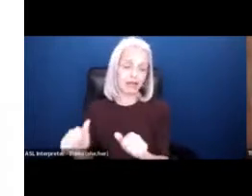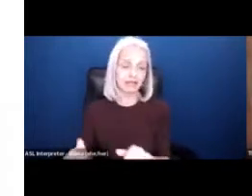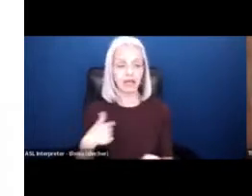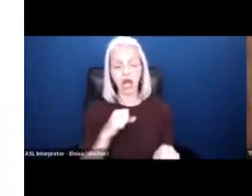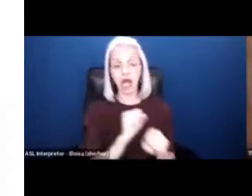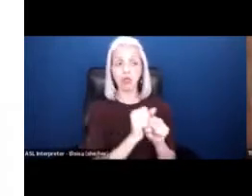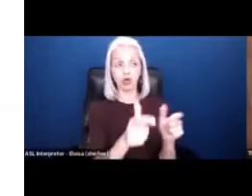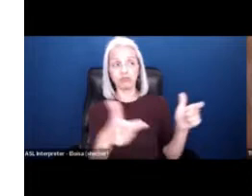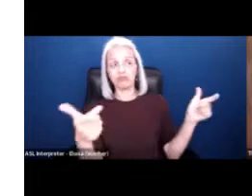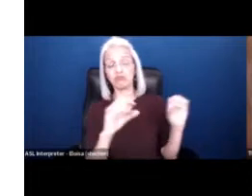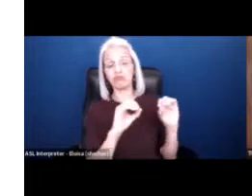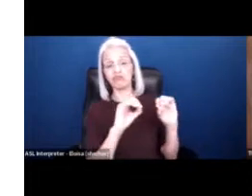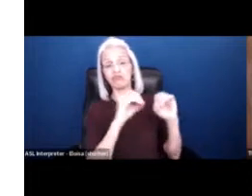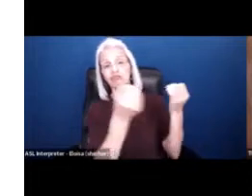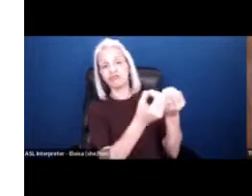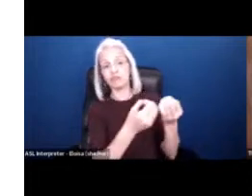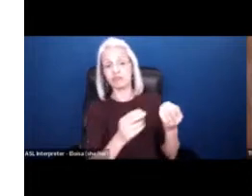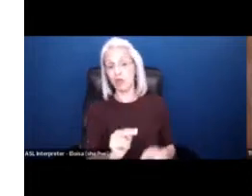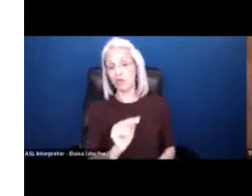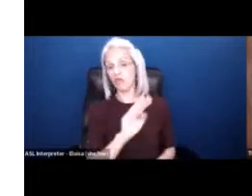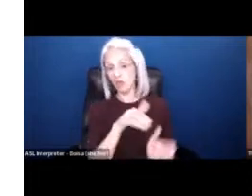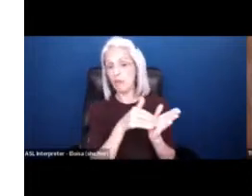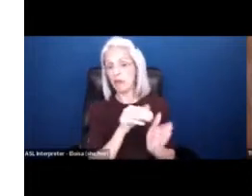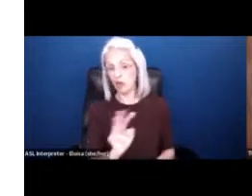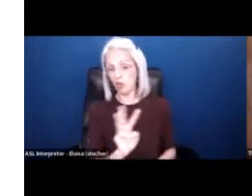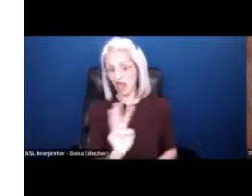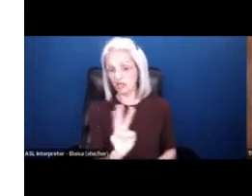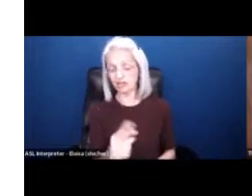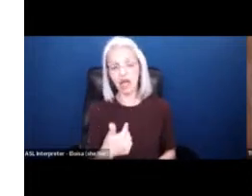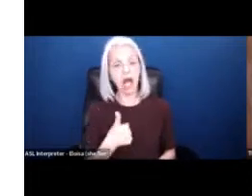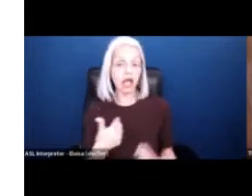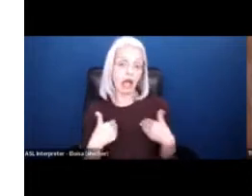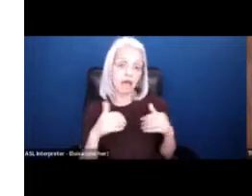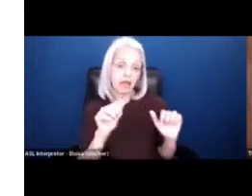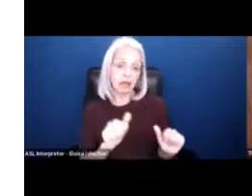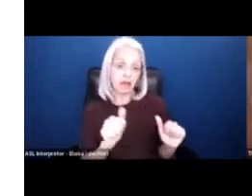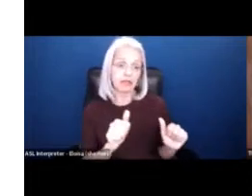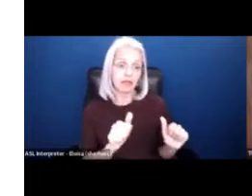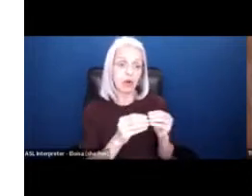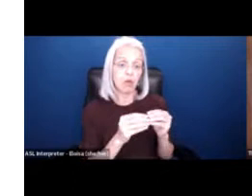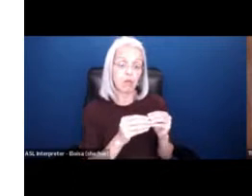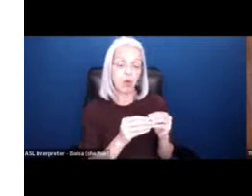institution for the Midwest. And so I have capacity that that smaller institutions might not